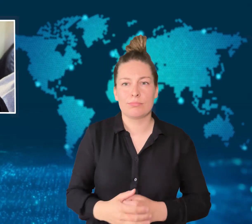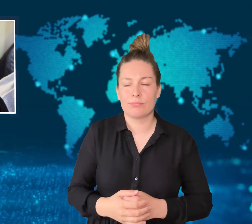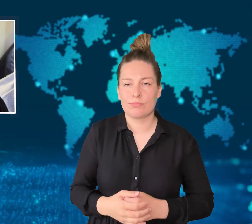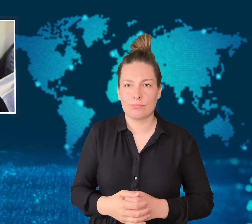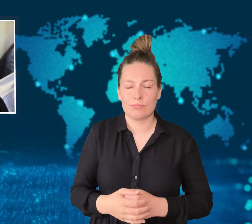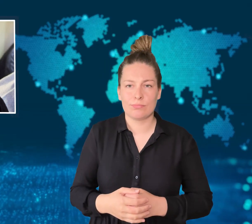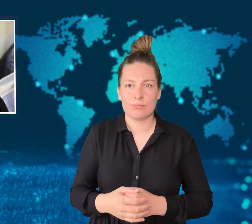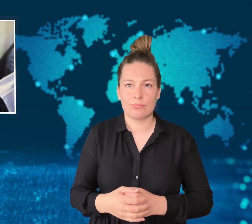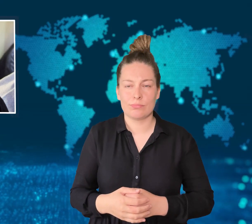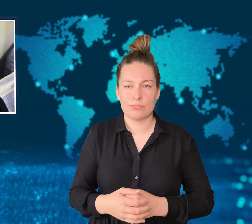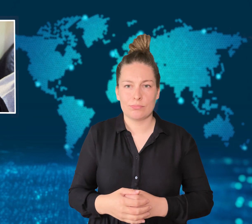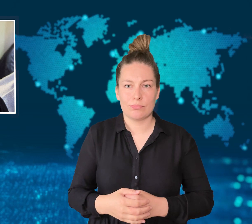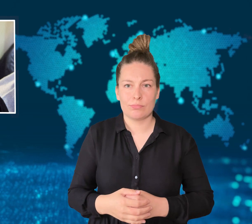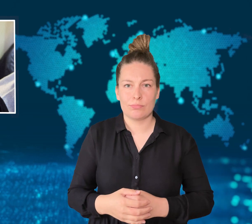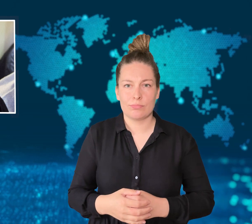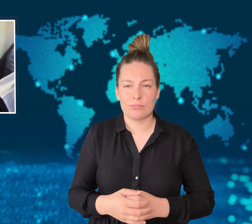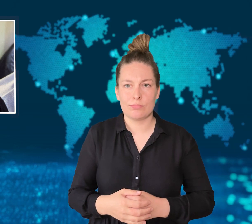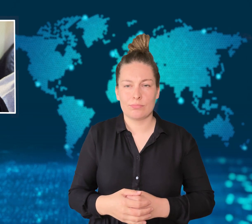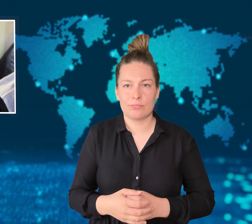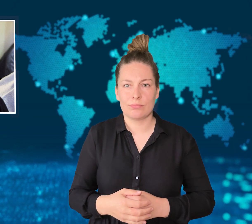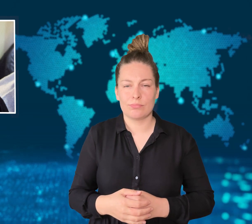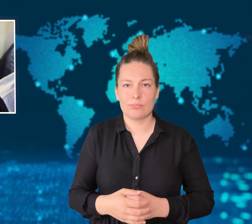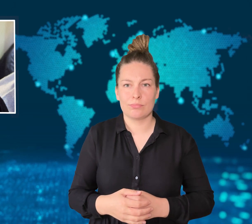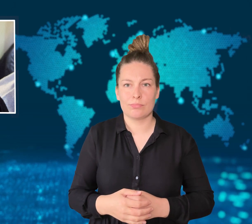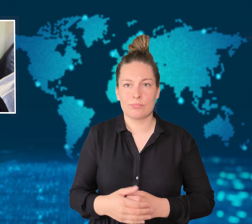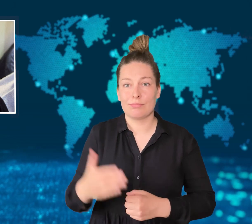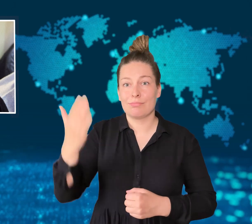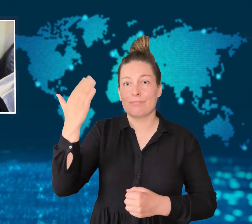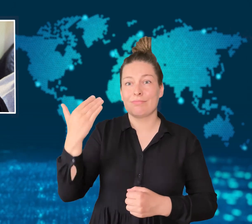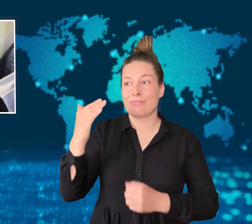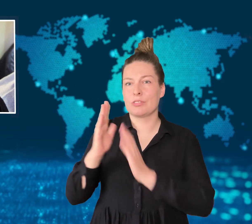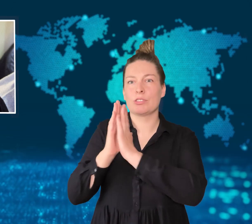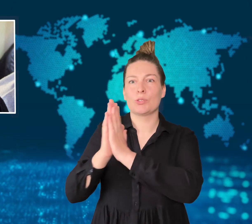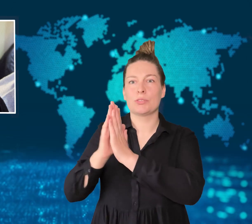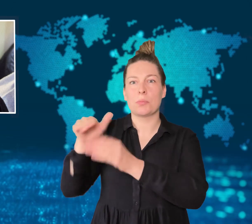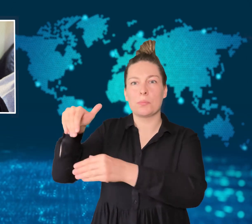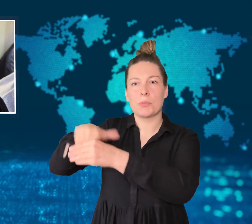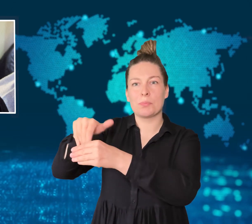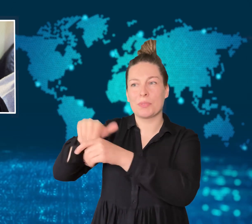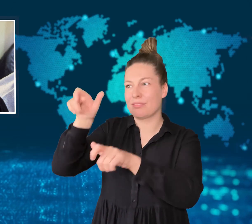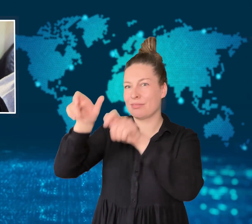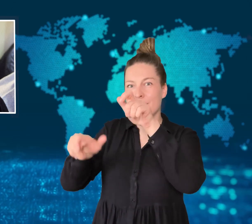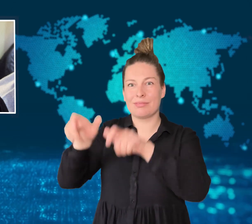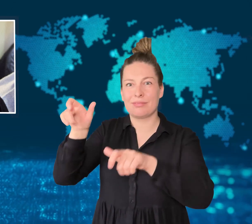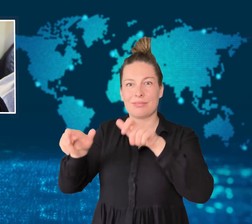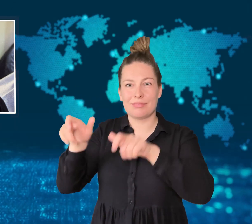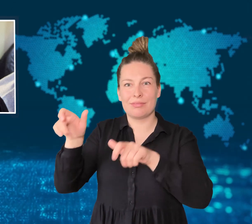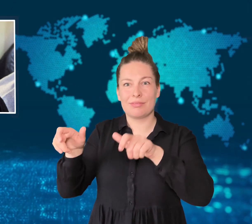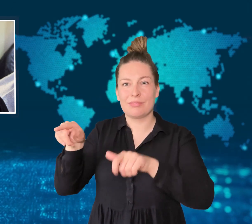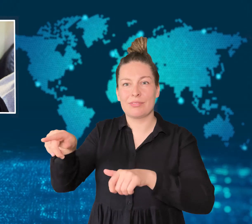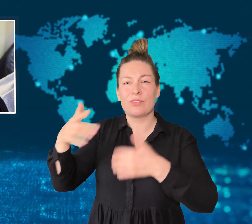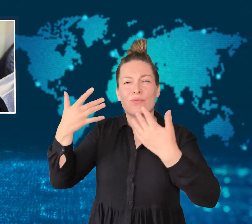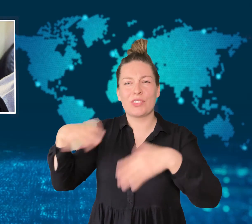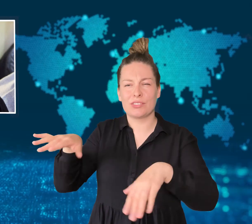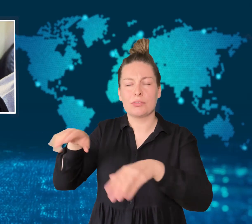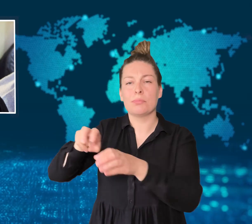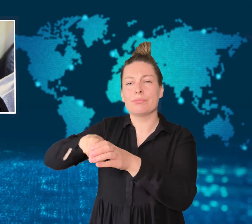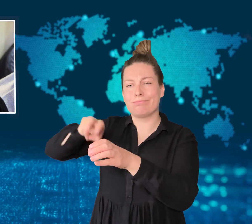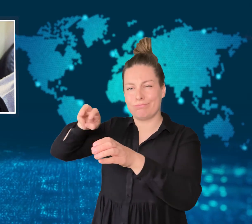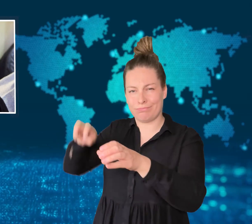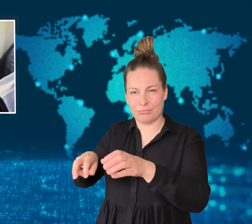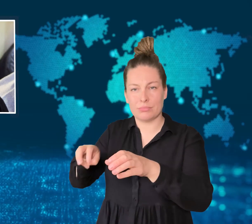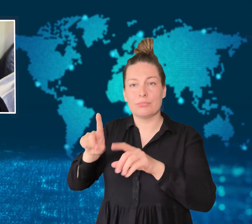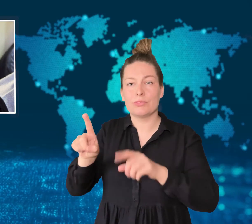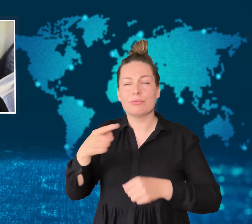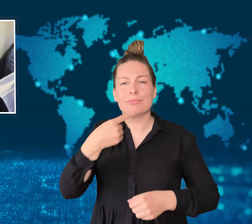He has not yet been formally charged with a crime.